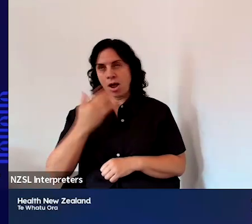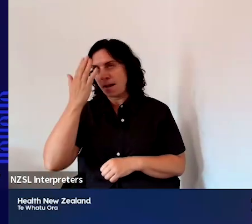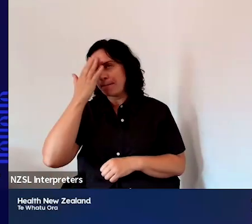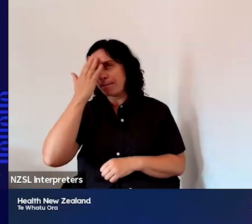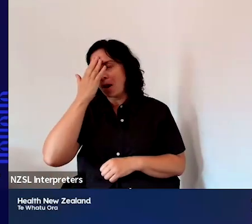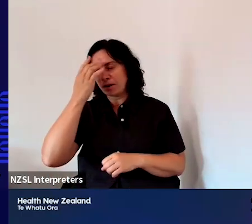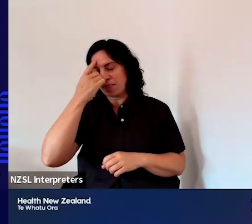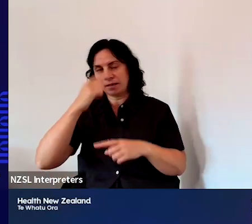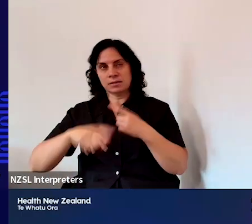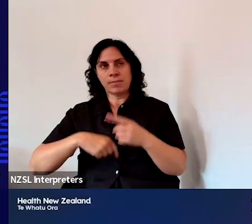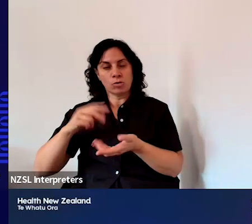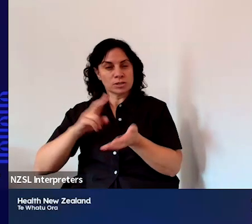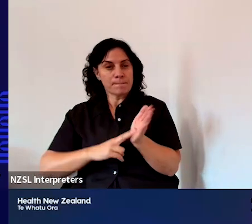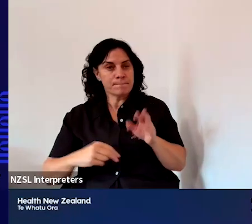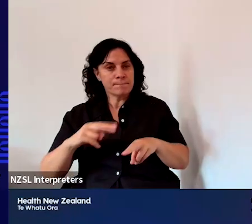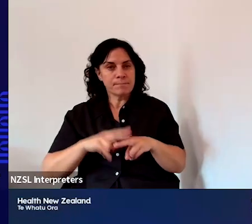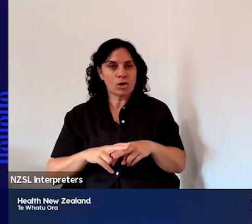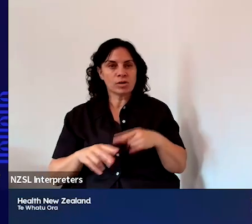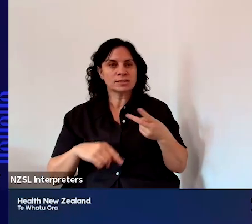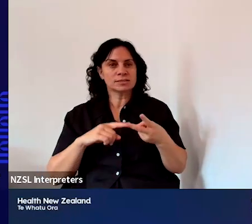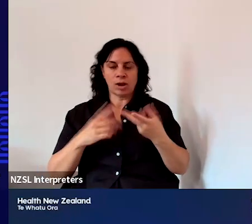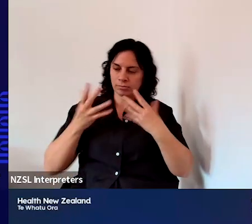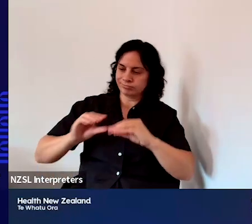previous, teaching experiences.